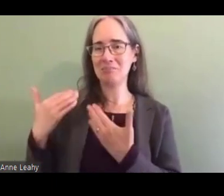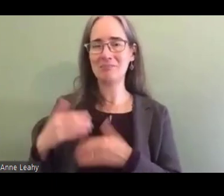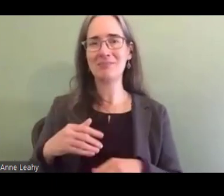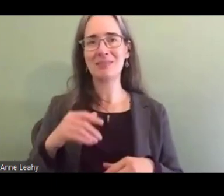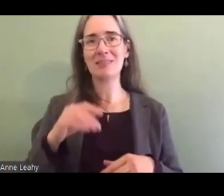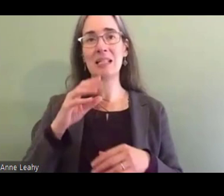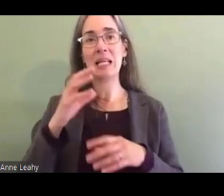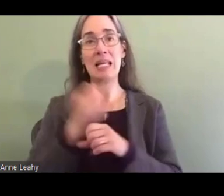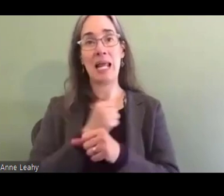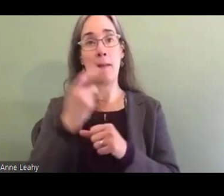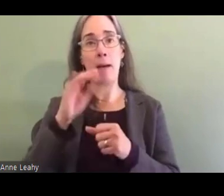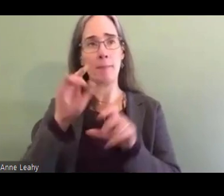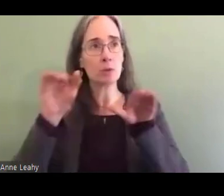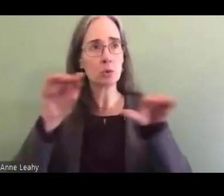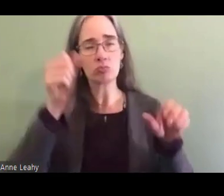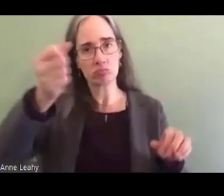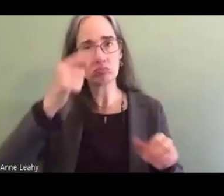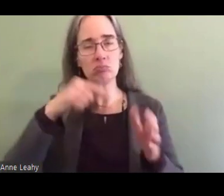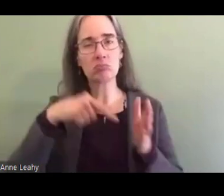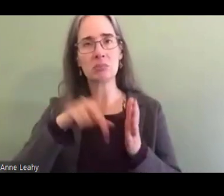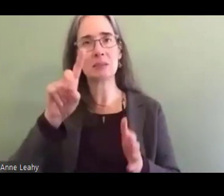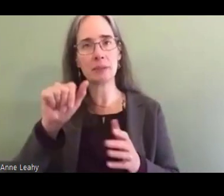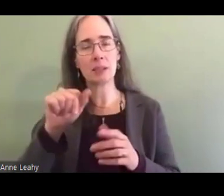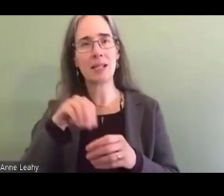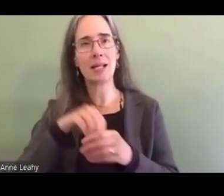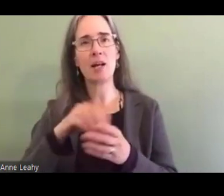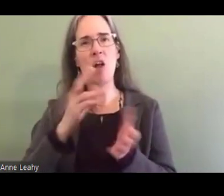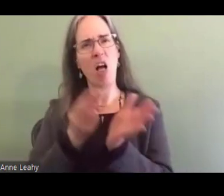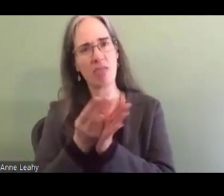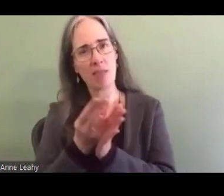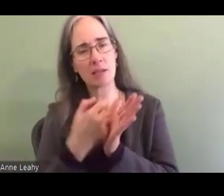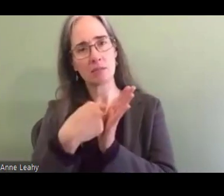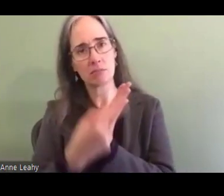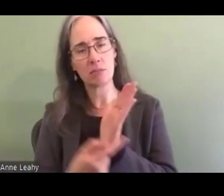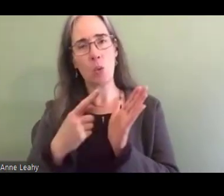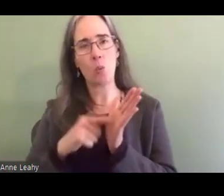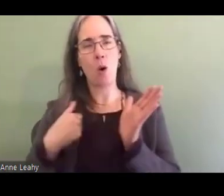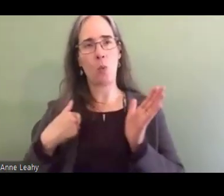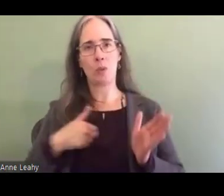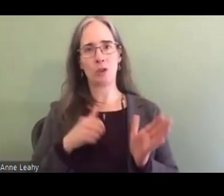Getting the public to understand disability in the authentic way we do.